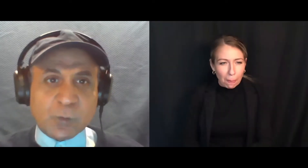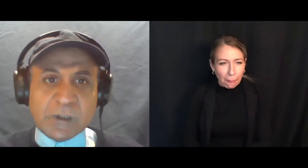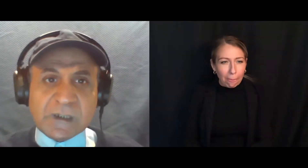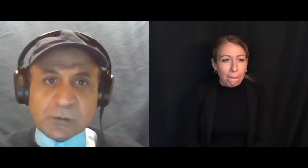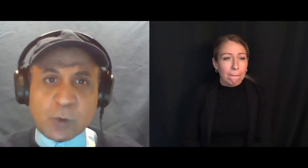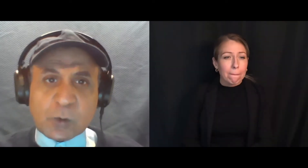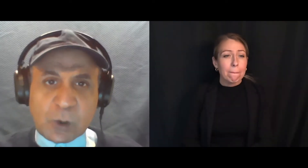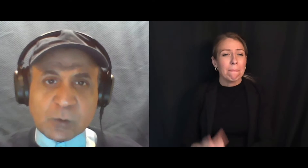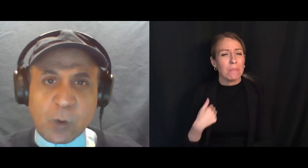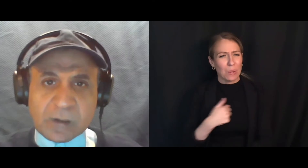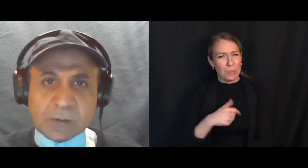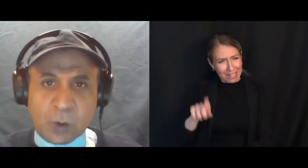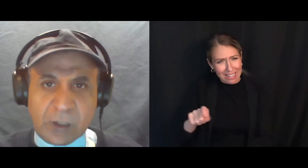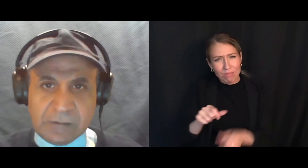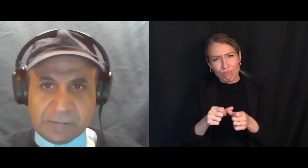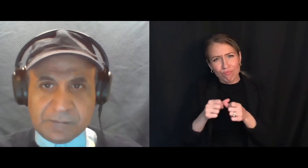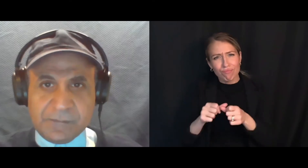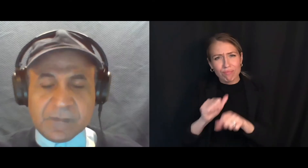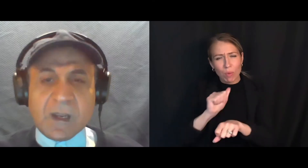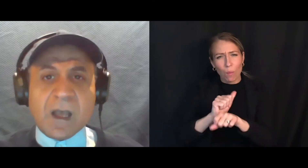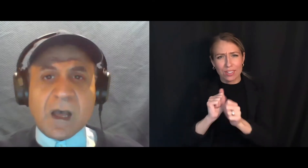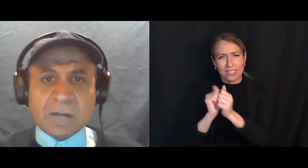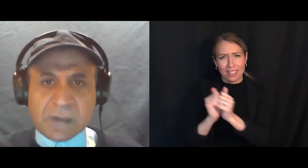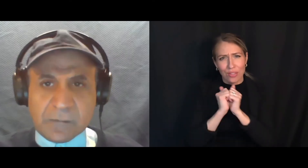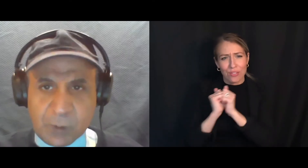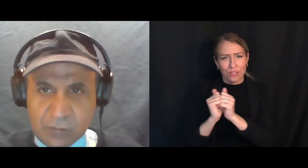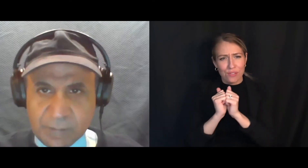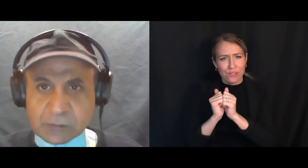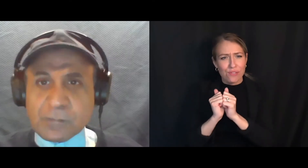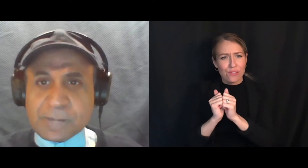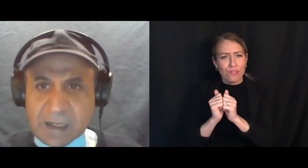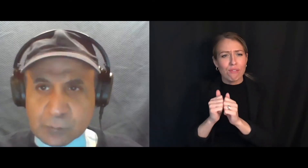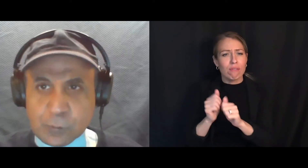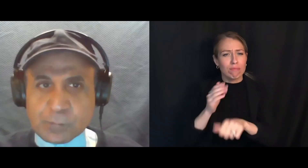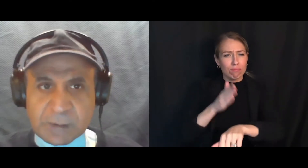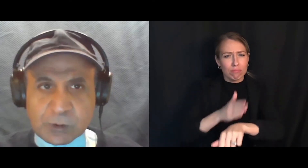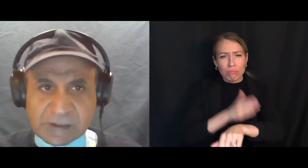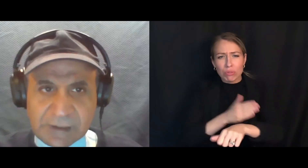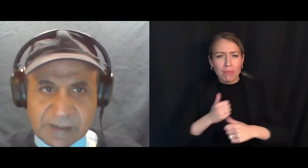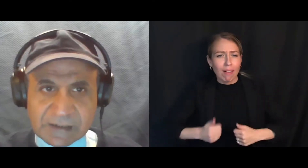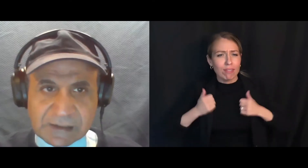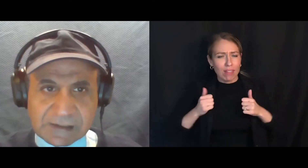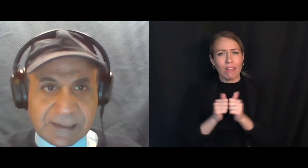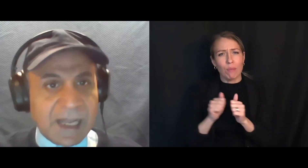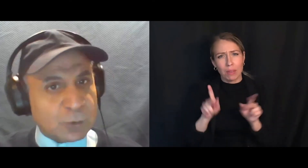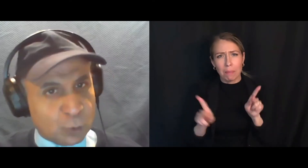We need to continue working together on the improvement of life for people with disabilities,